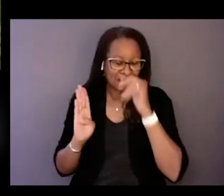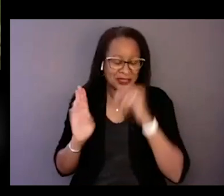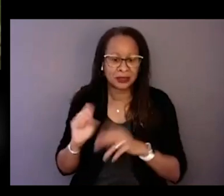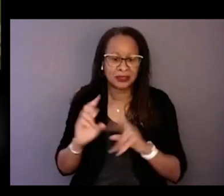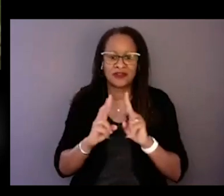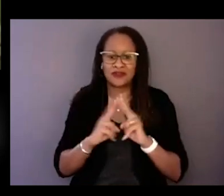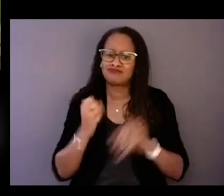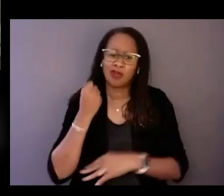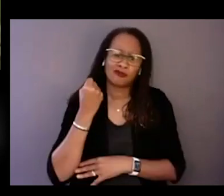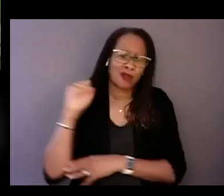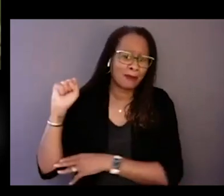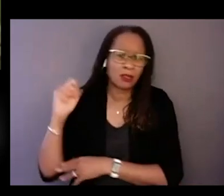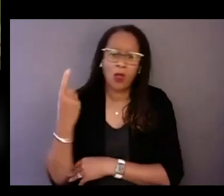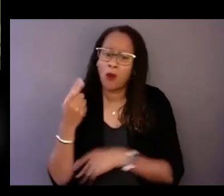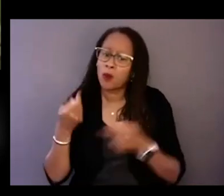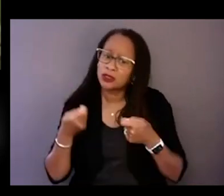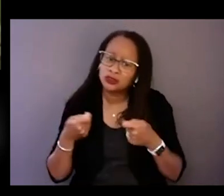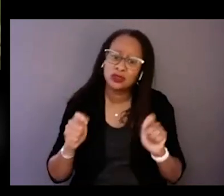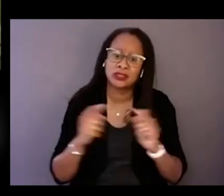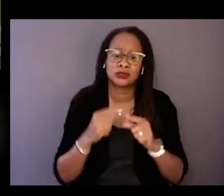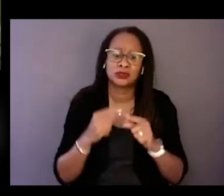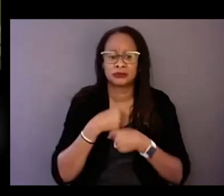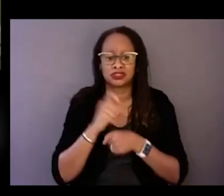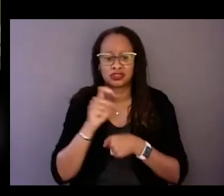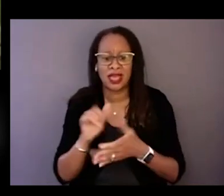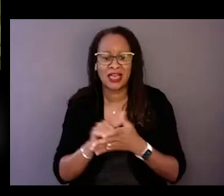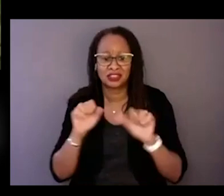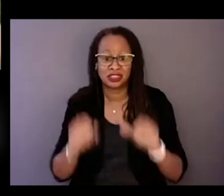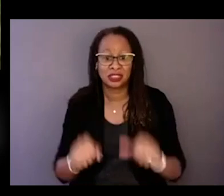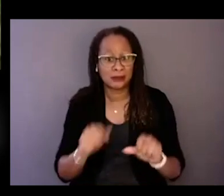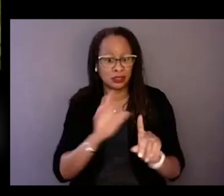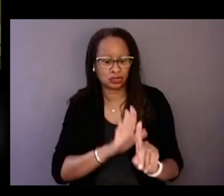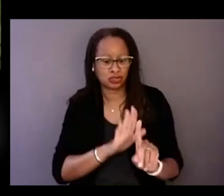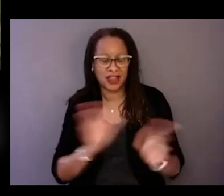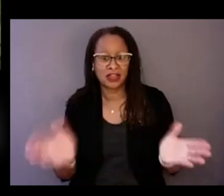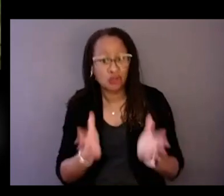She was always trying to make sure that she could be herself and encouraging other people to be their self.